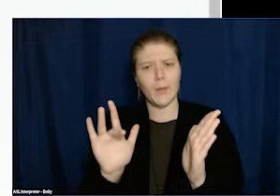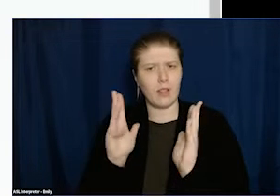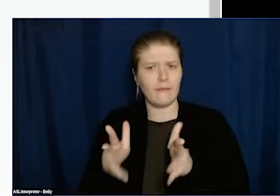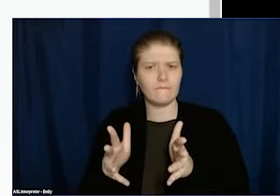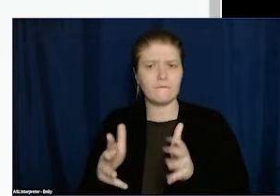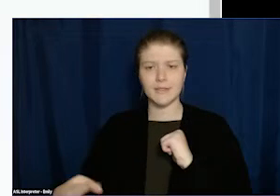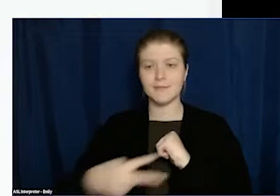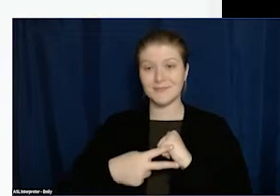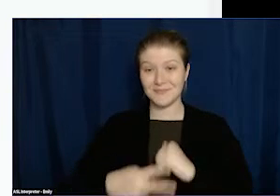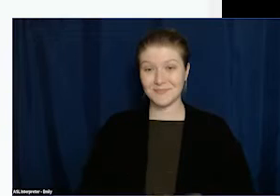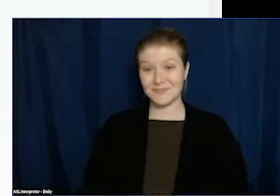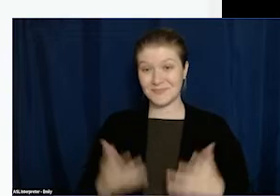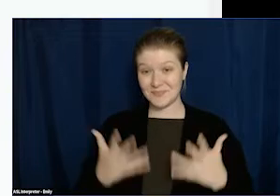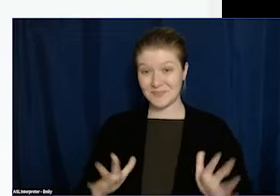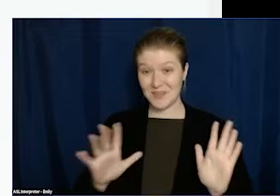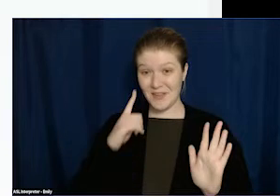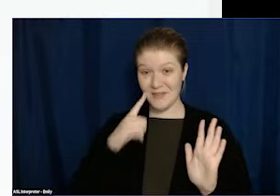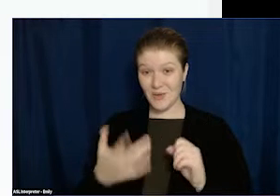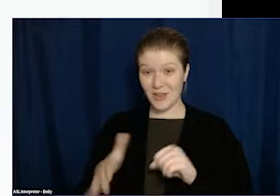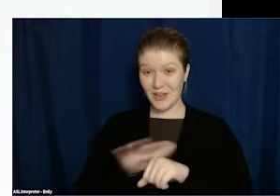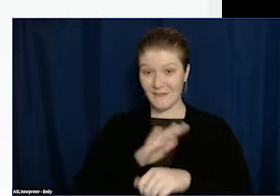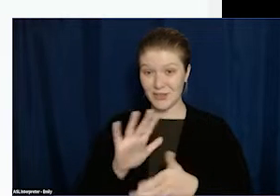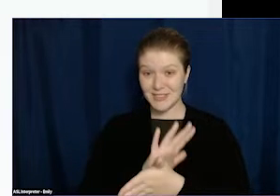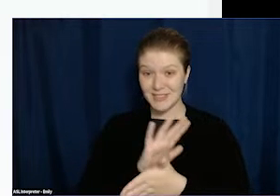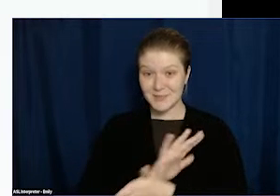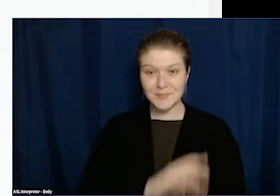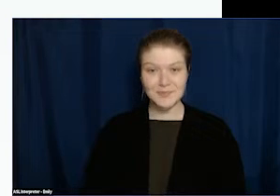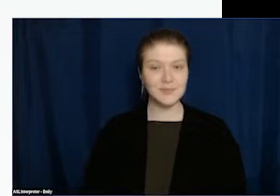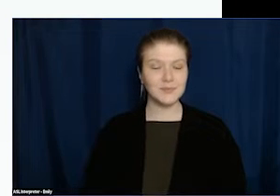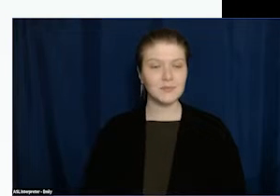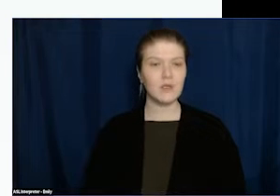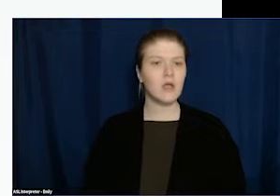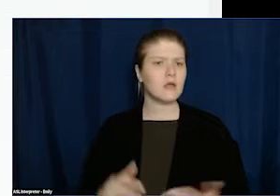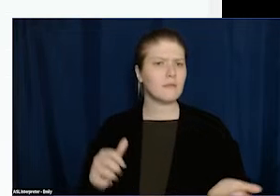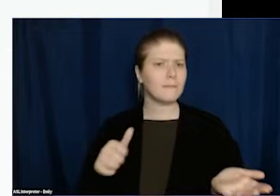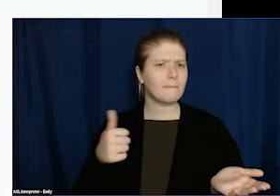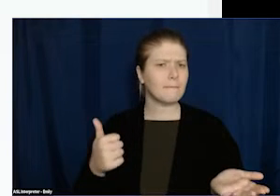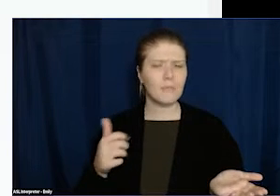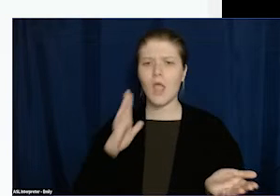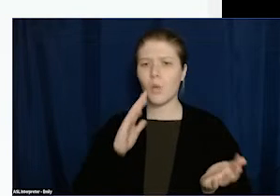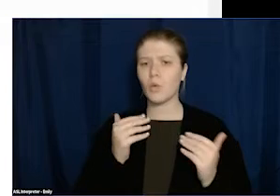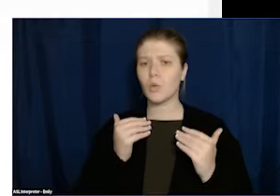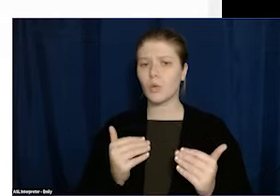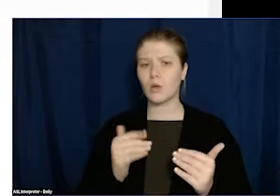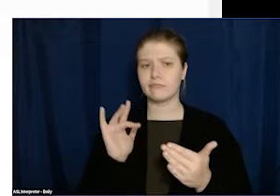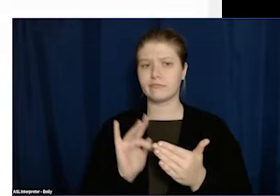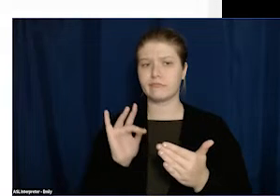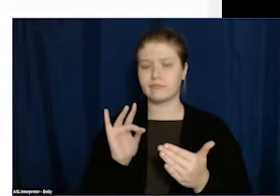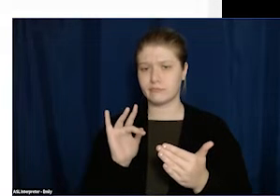That's all I wanted to cover for Cover Sheet. I'm going to go ahead and click on my breadcrumb back to the main page.